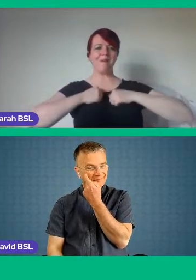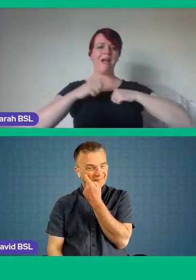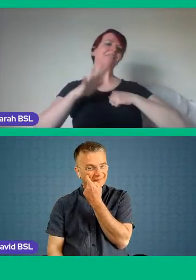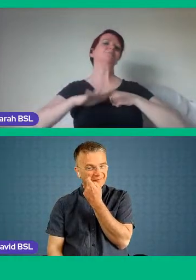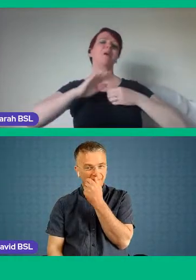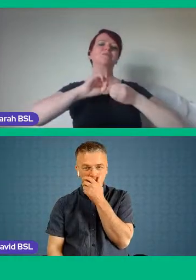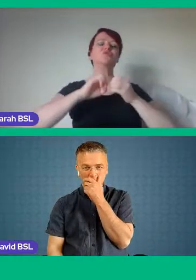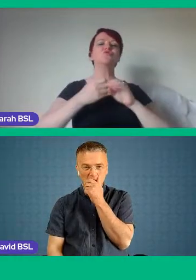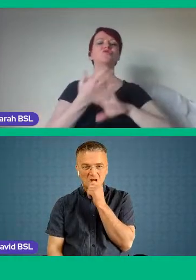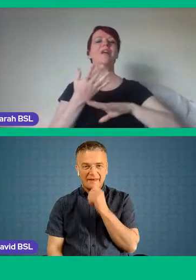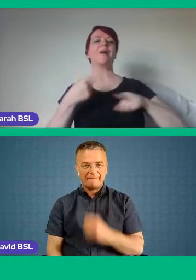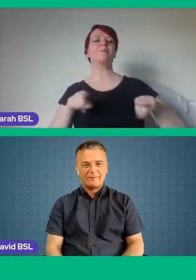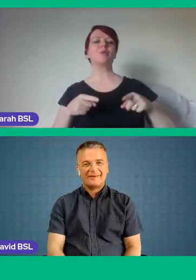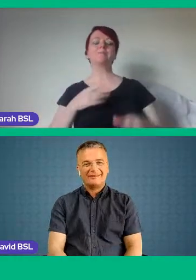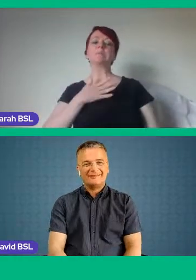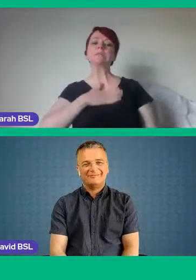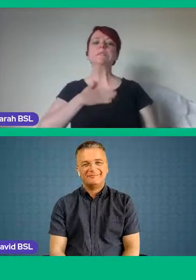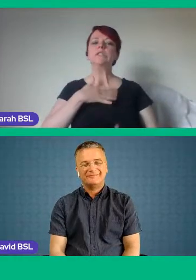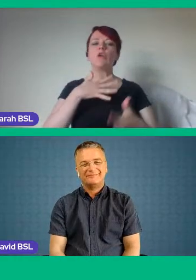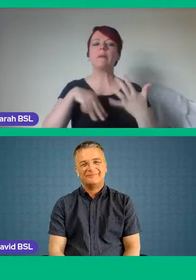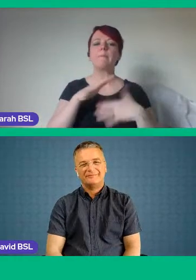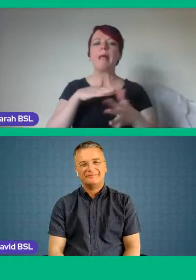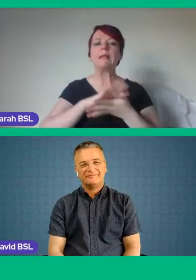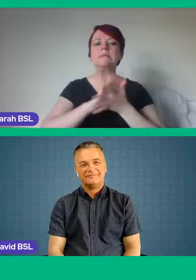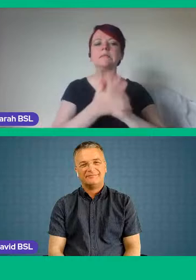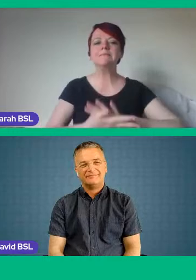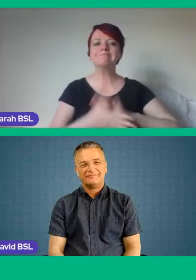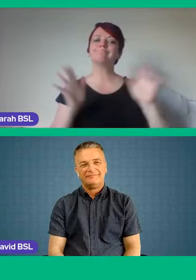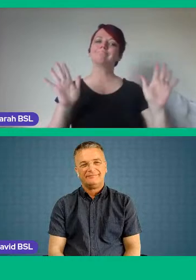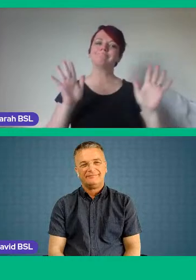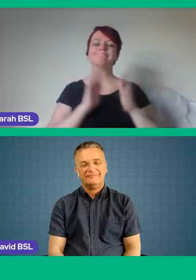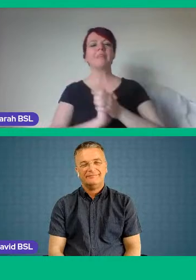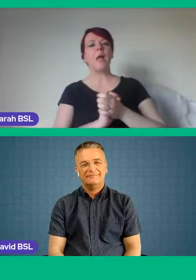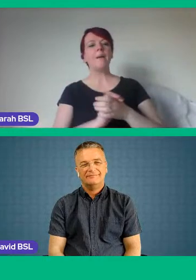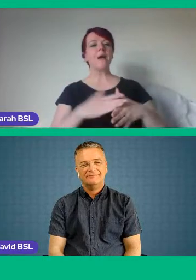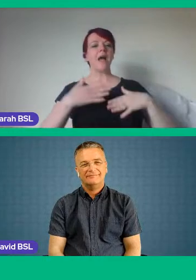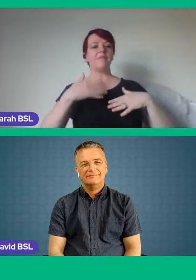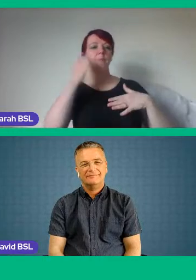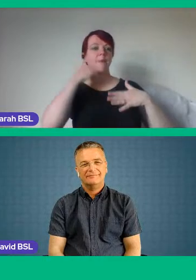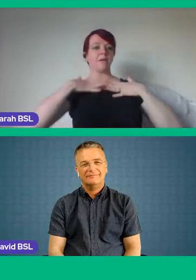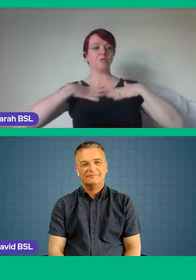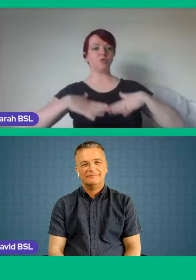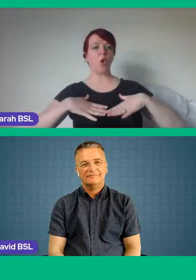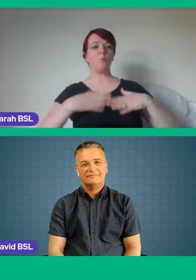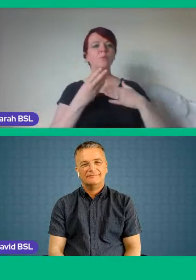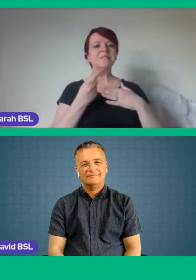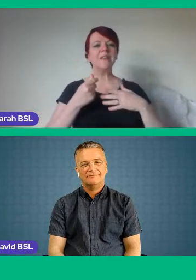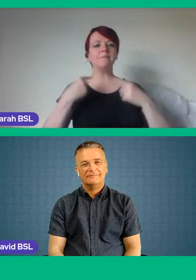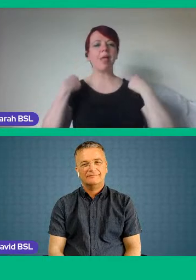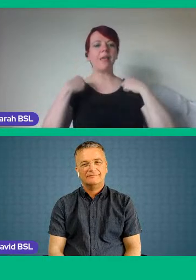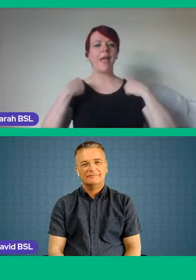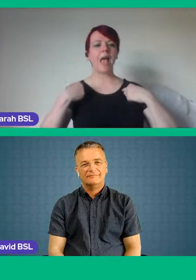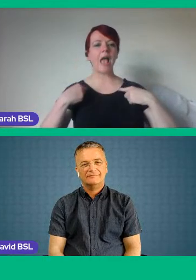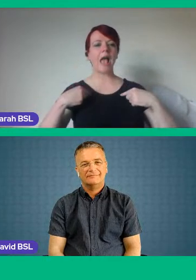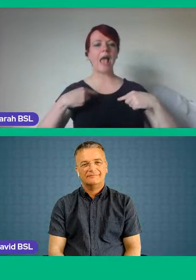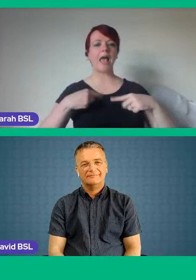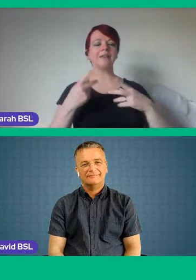so you are kind with me in my creative space. Apologies for the mess! I am wearing a black top with some zigzag